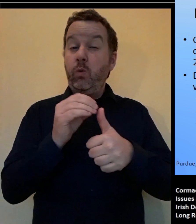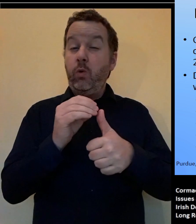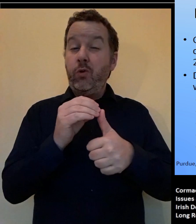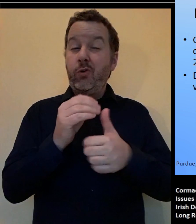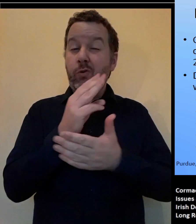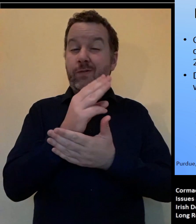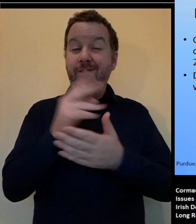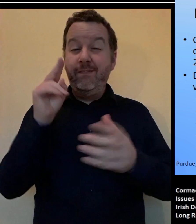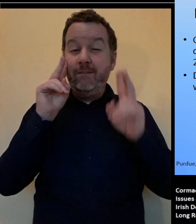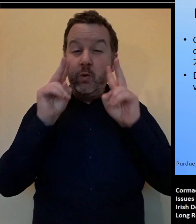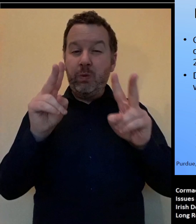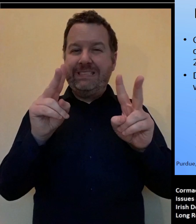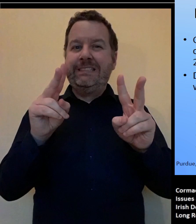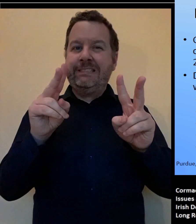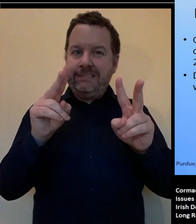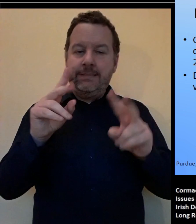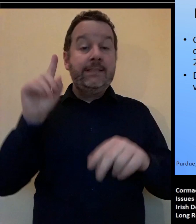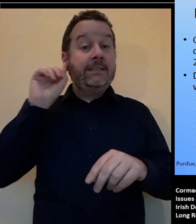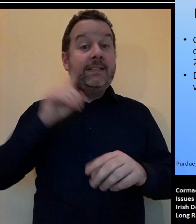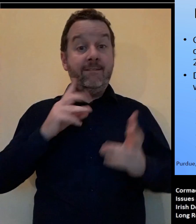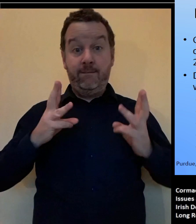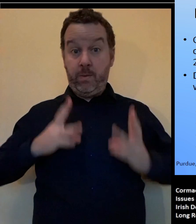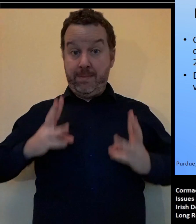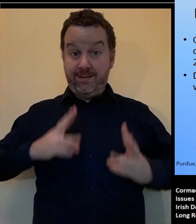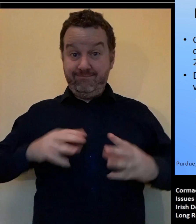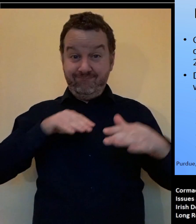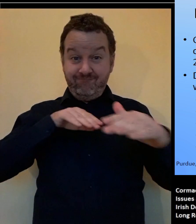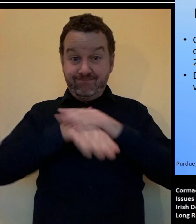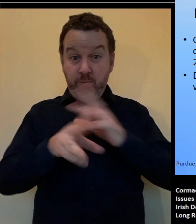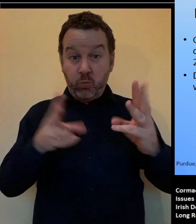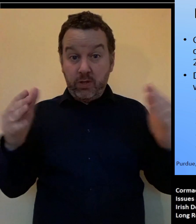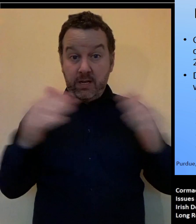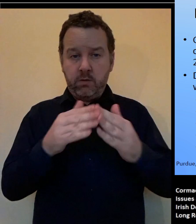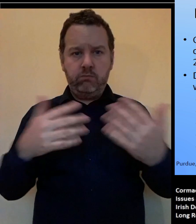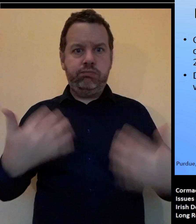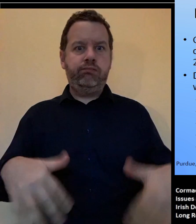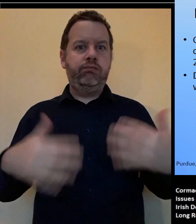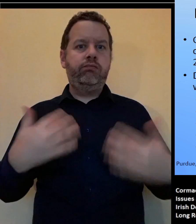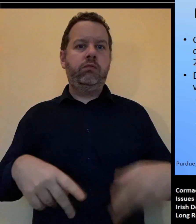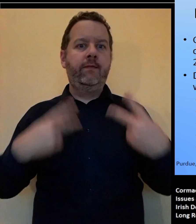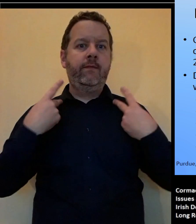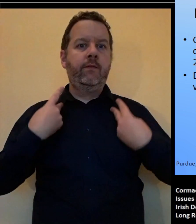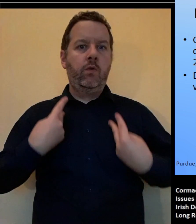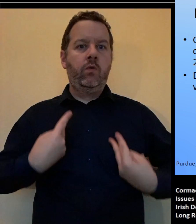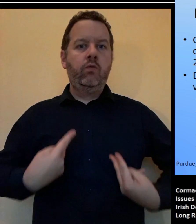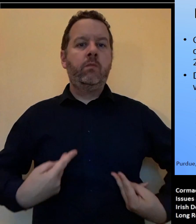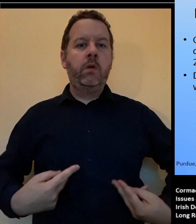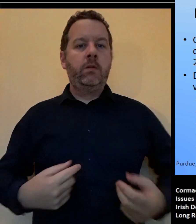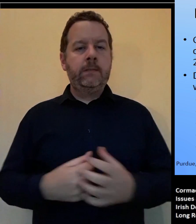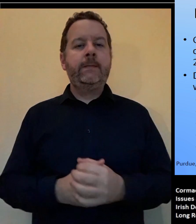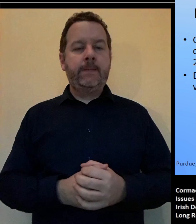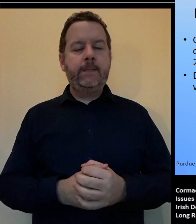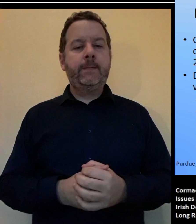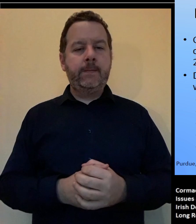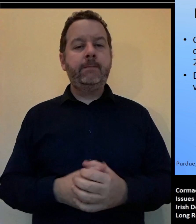But other gendered aspects of the workhouse experience placed deaf female paupers in a uniquely vulnerable position.